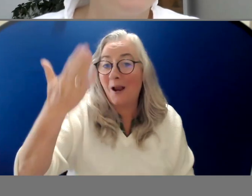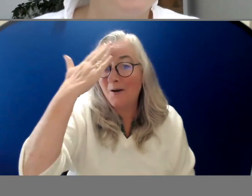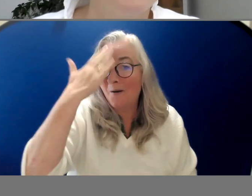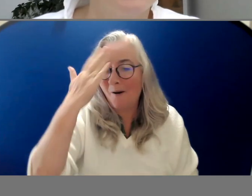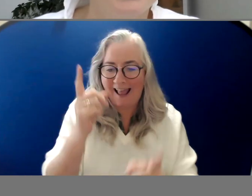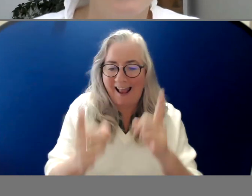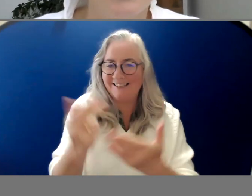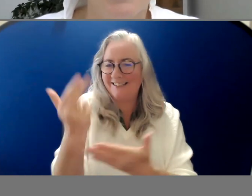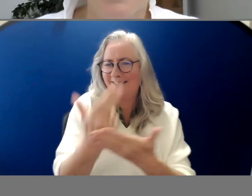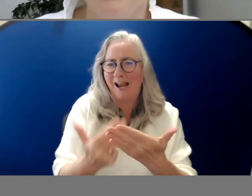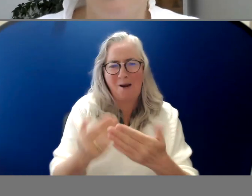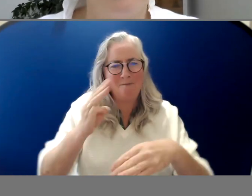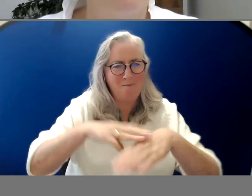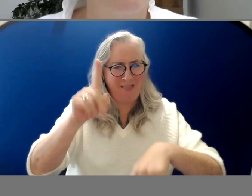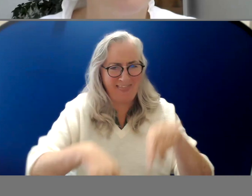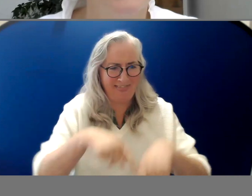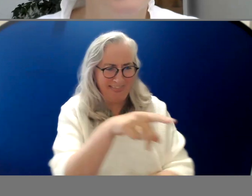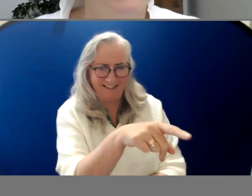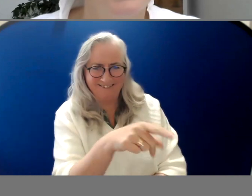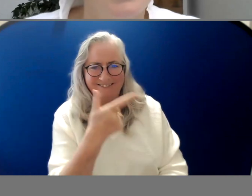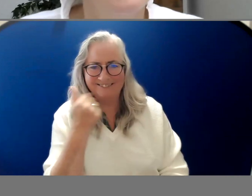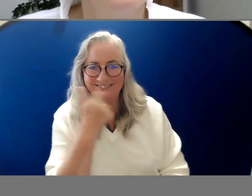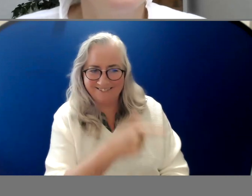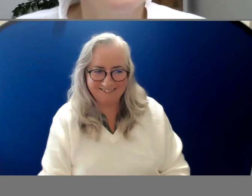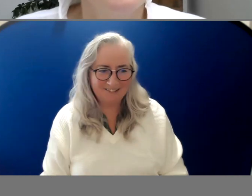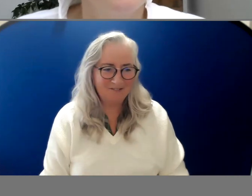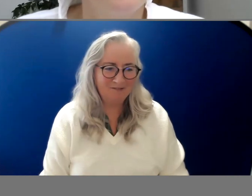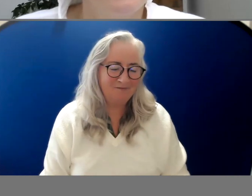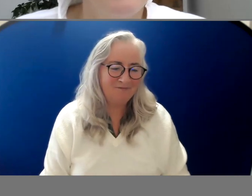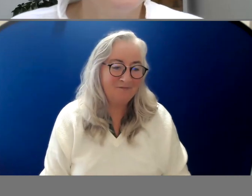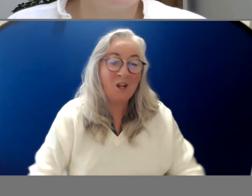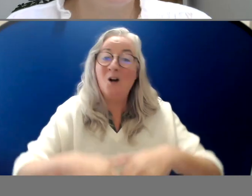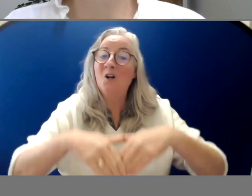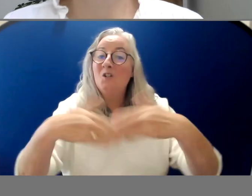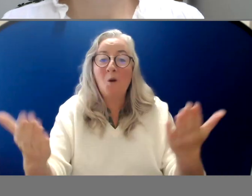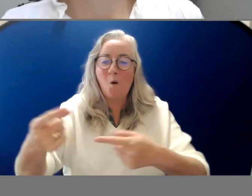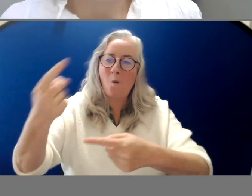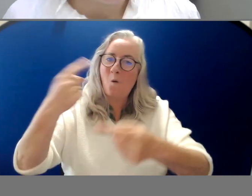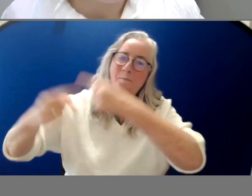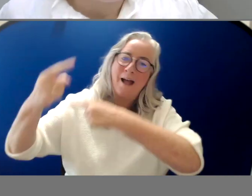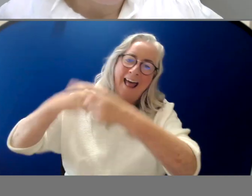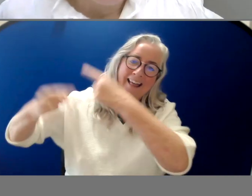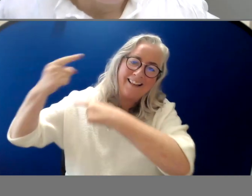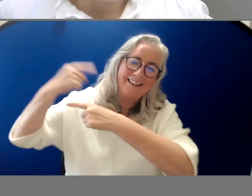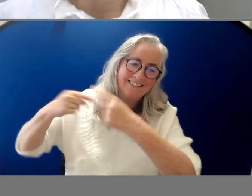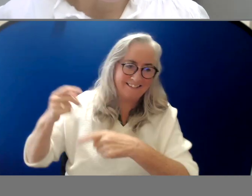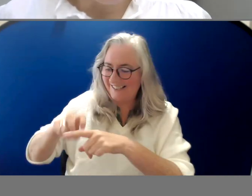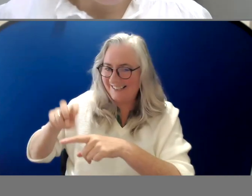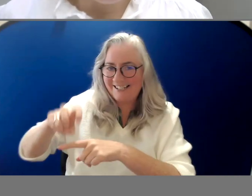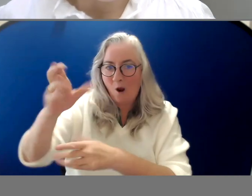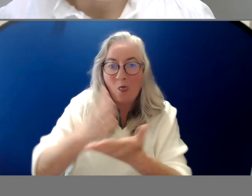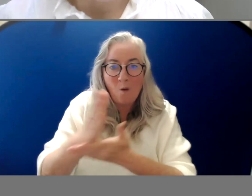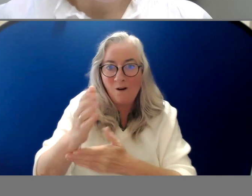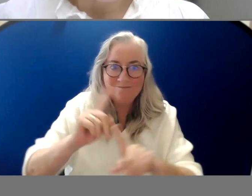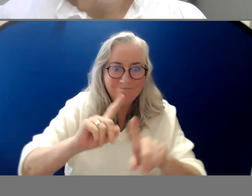more that goes into it than that so if we go back through stairs Through the Ages and some of the